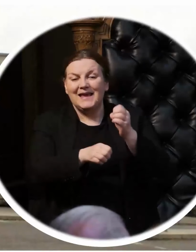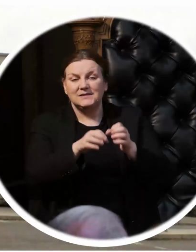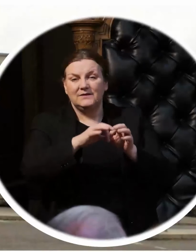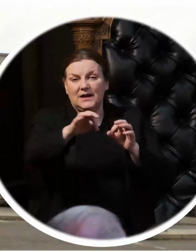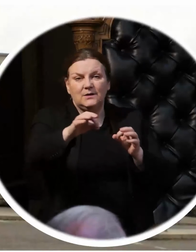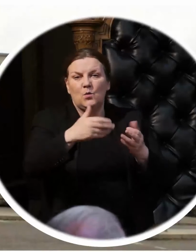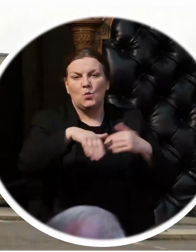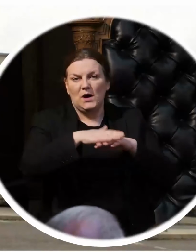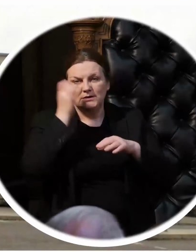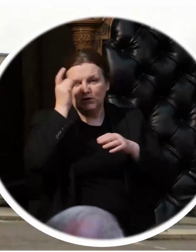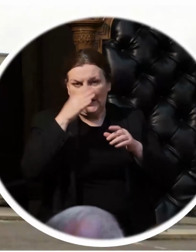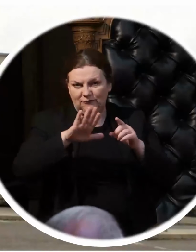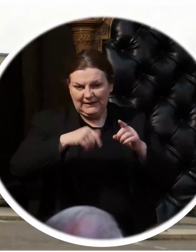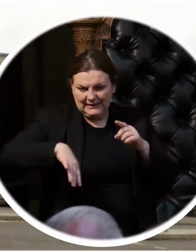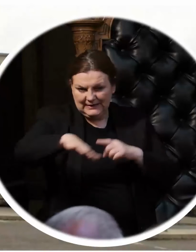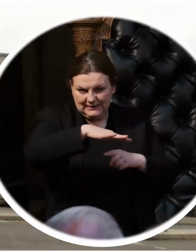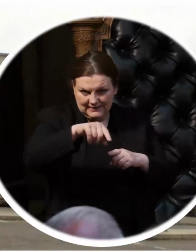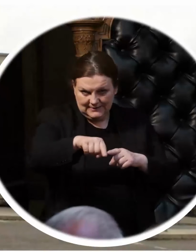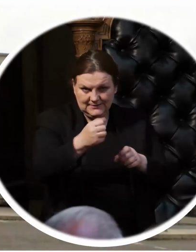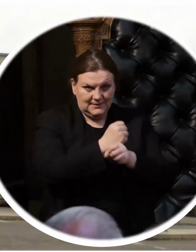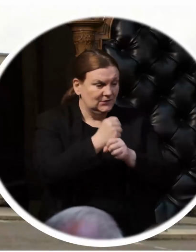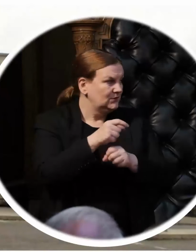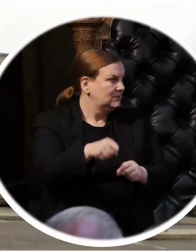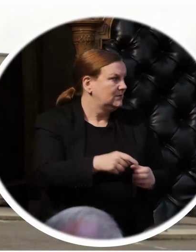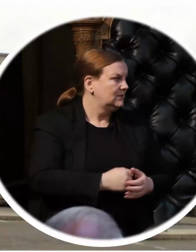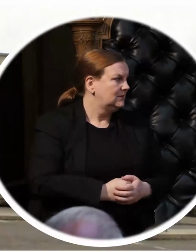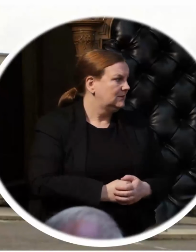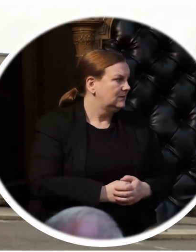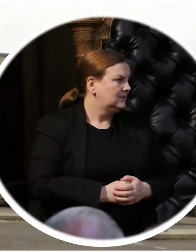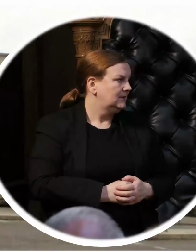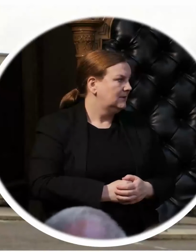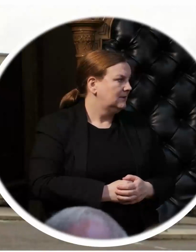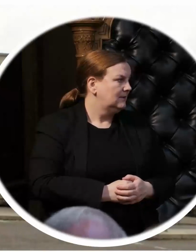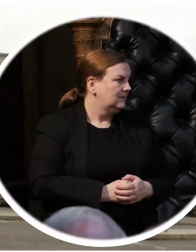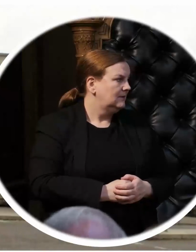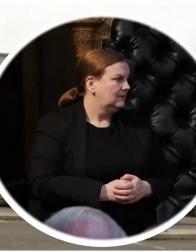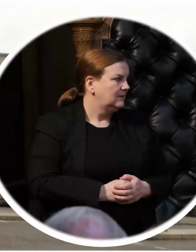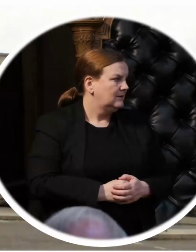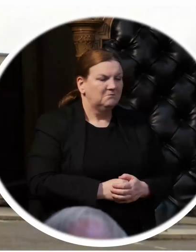Laoghaire Station. And I think that's, it's not in use anymore.